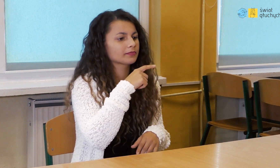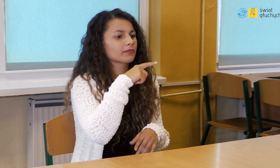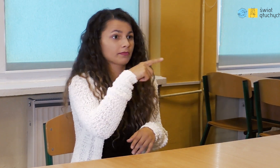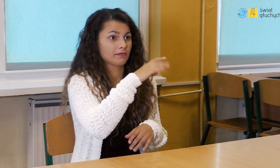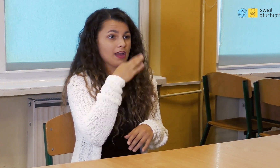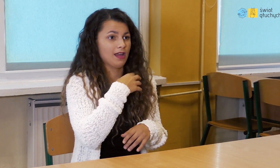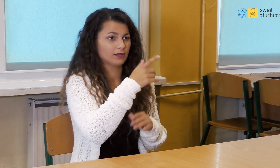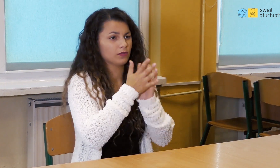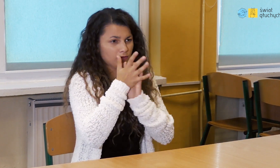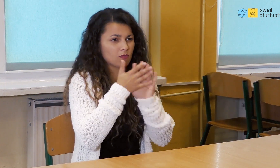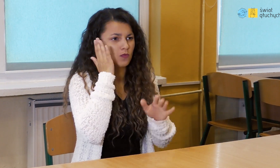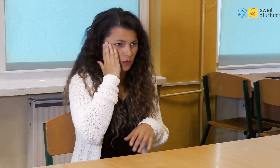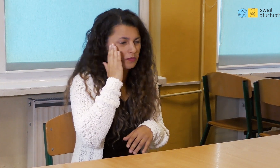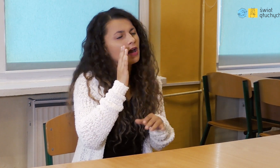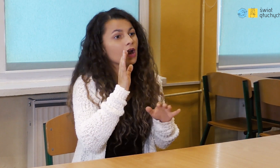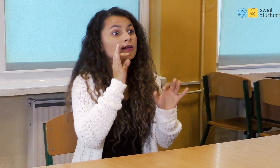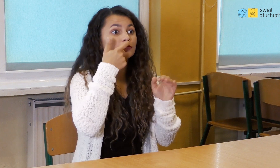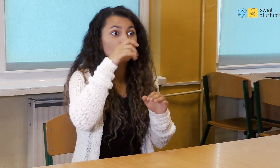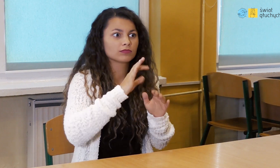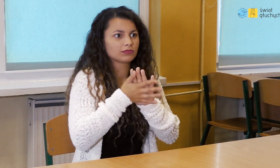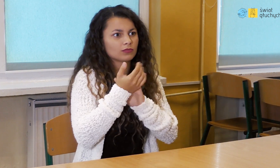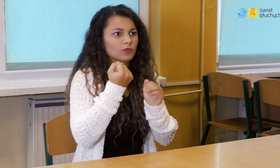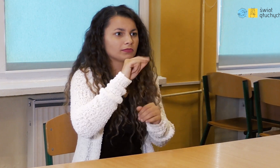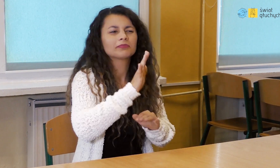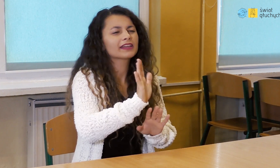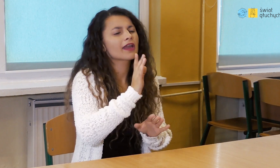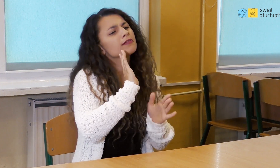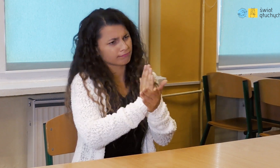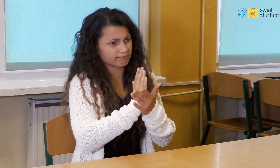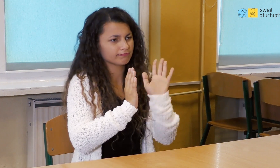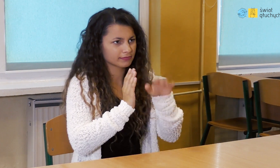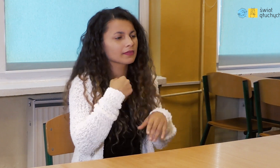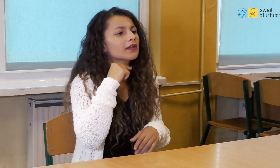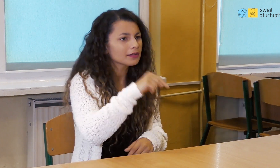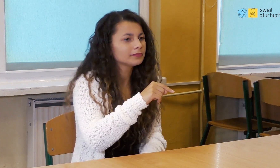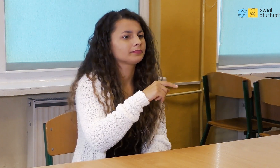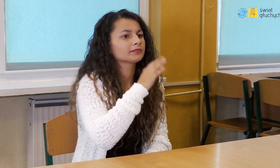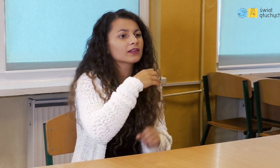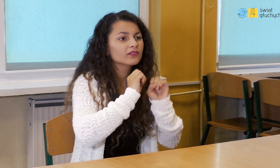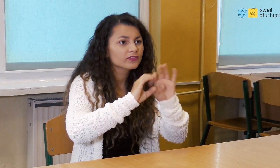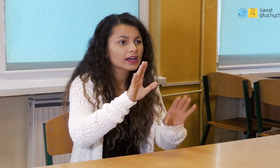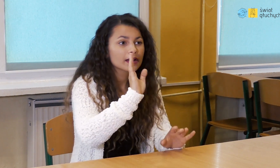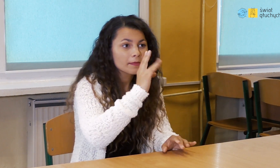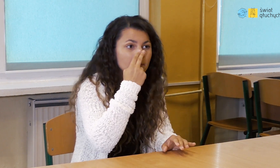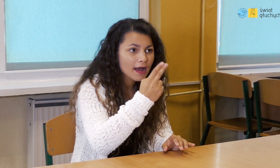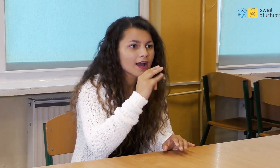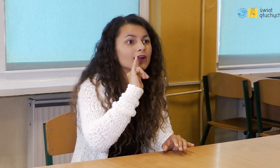the teacher could sign, not perfectly, more like so-so. She explained to me that I should pay attention to